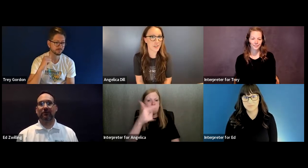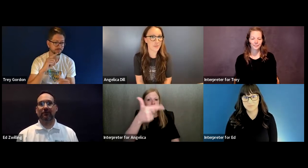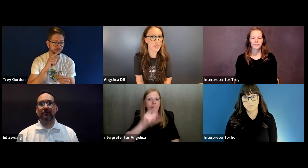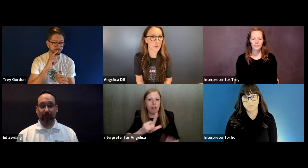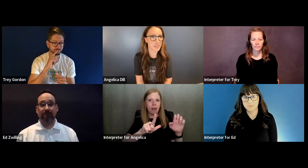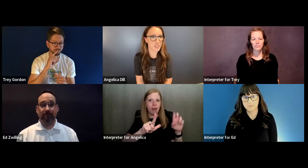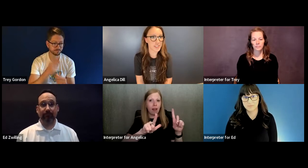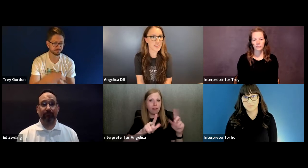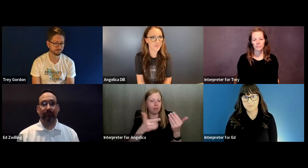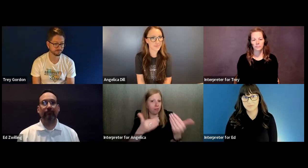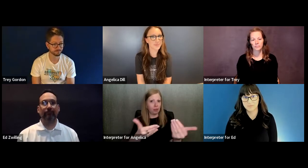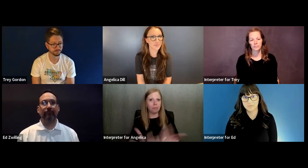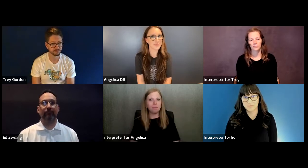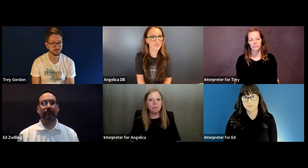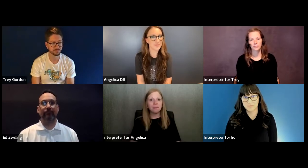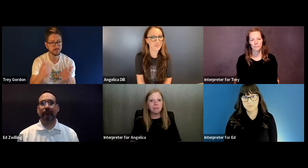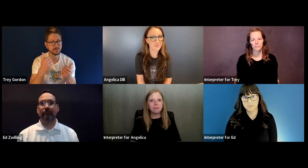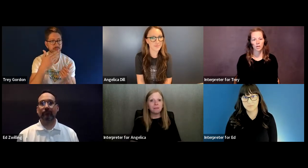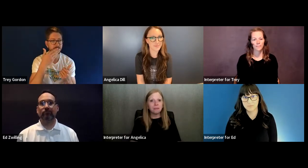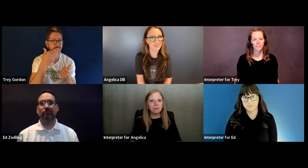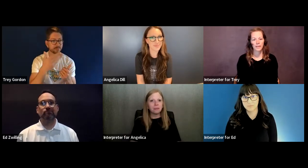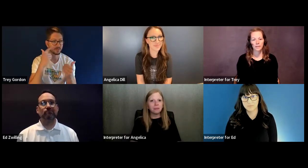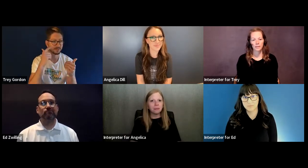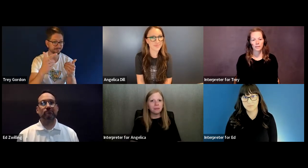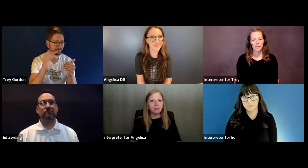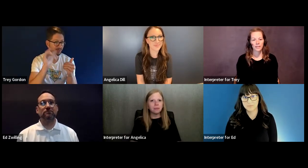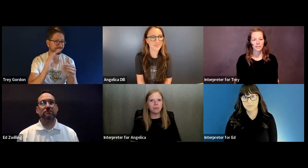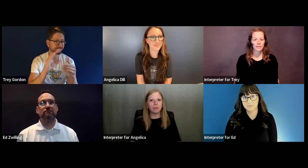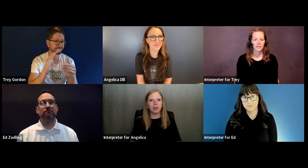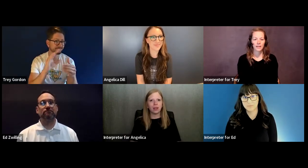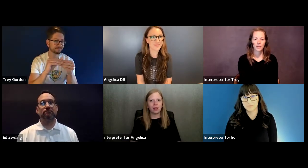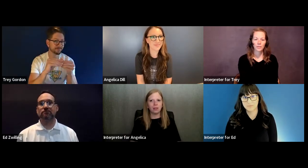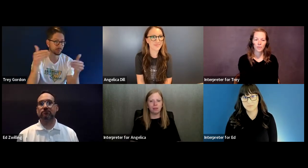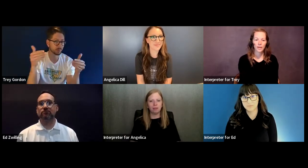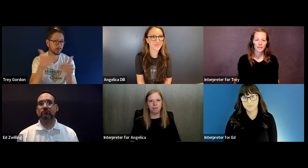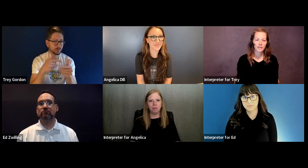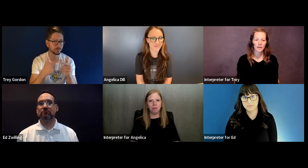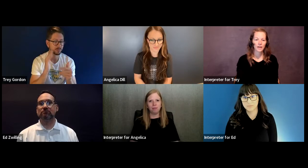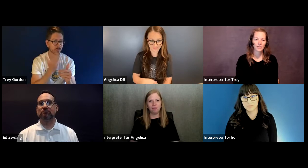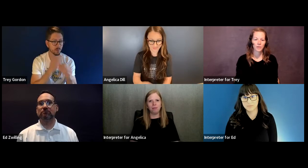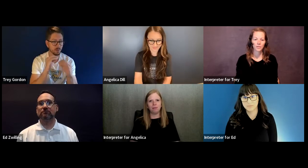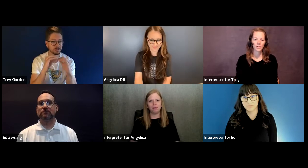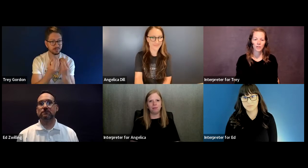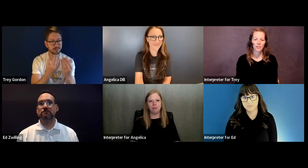off with some questions sure yes thank you for that uh wonderful introduction